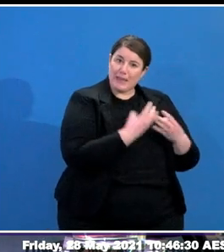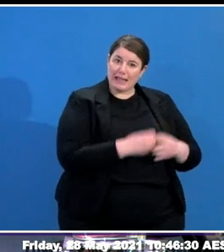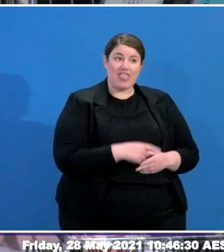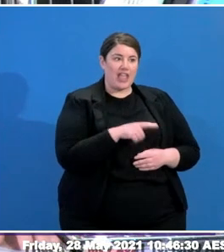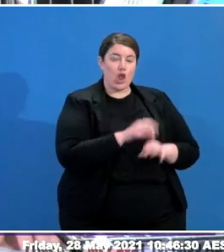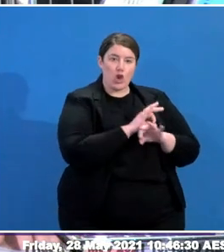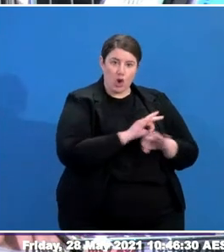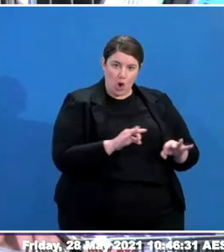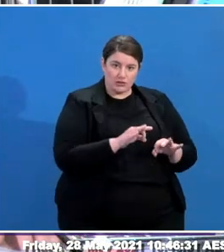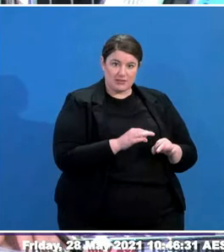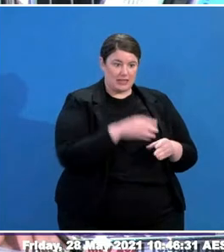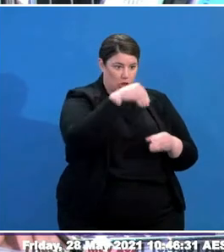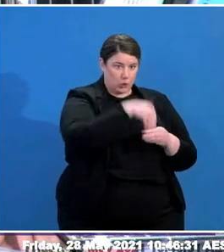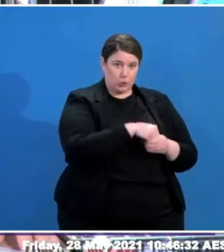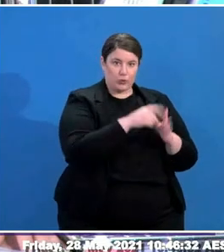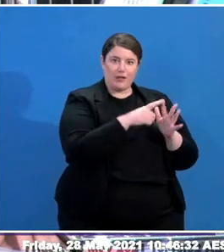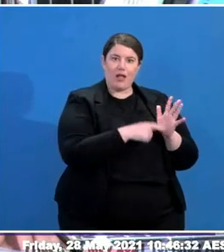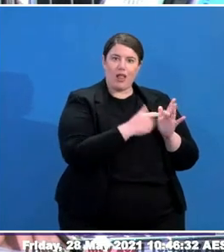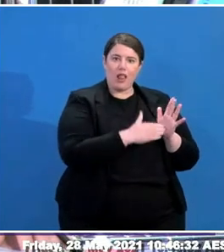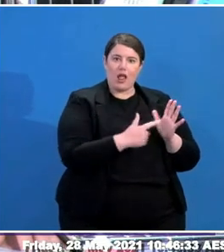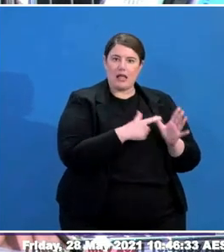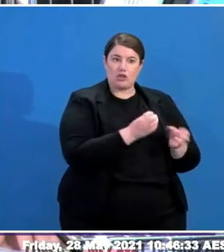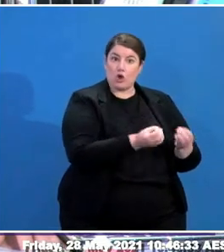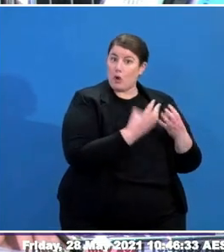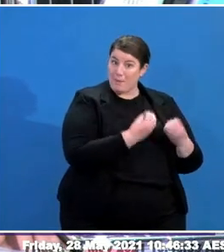investigations in relation to Eliza's complaints, are they?